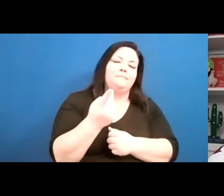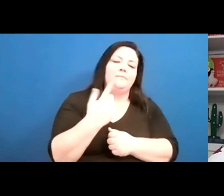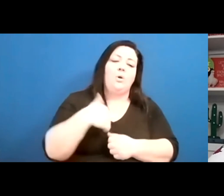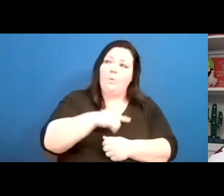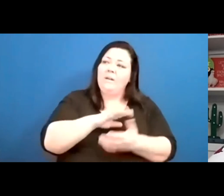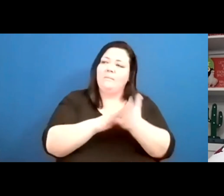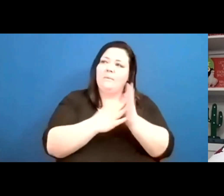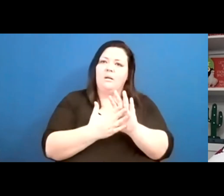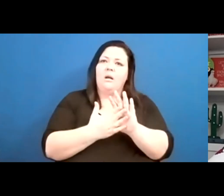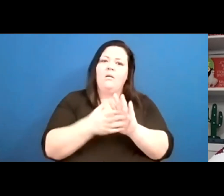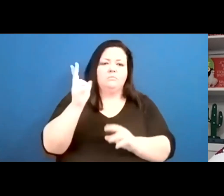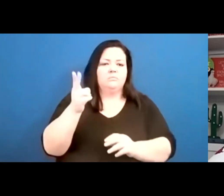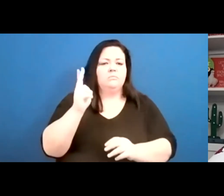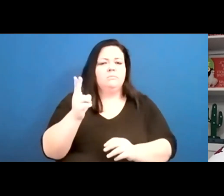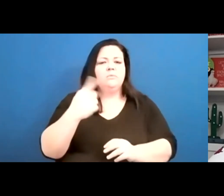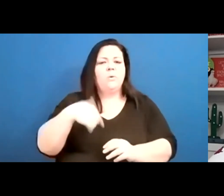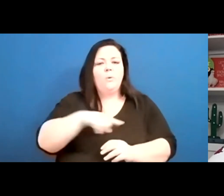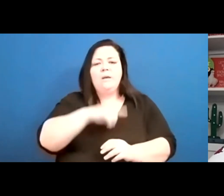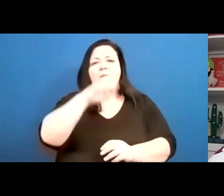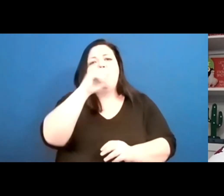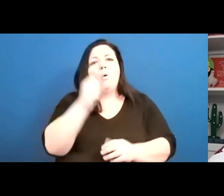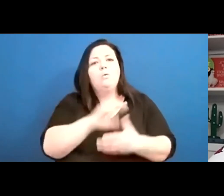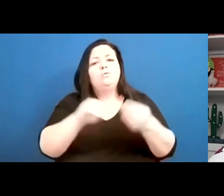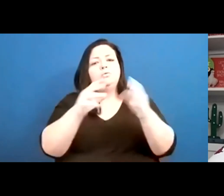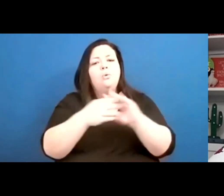historical, we are the old story now fresh.//